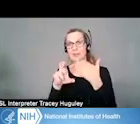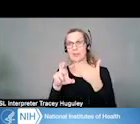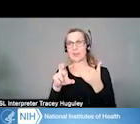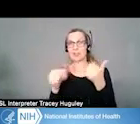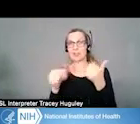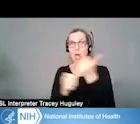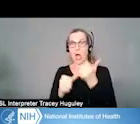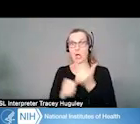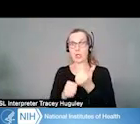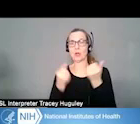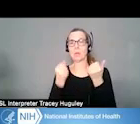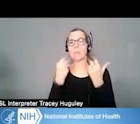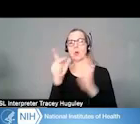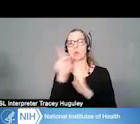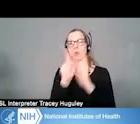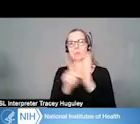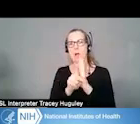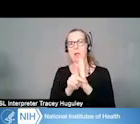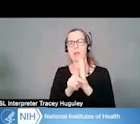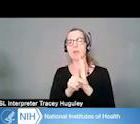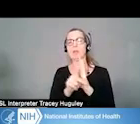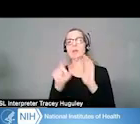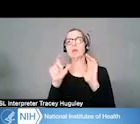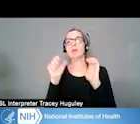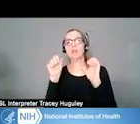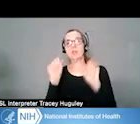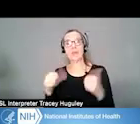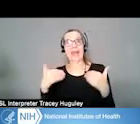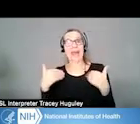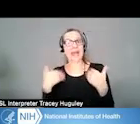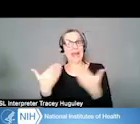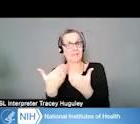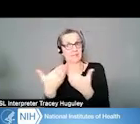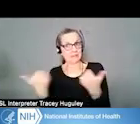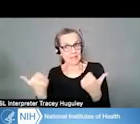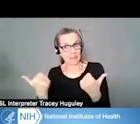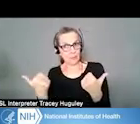it's possible to have a separate research and sharing plan in addition to the Data Management and Sharing Plan.